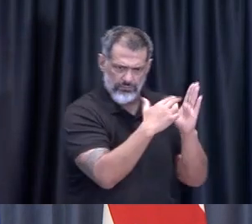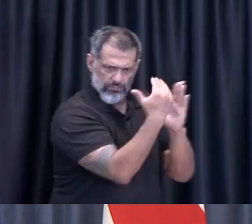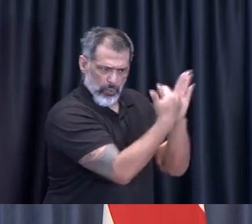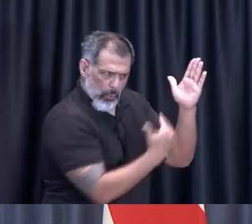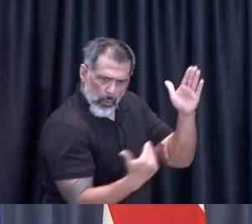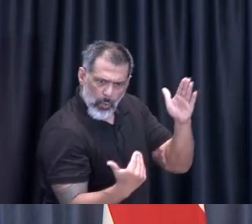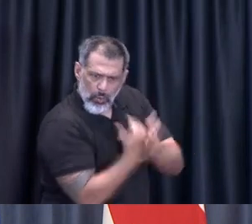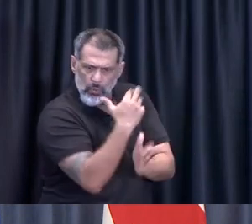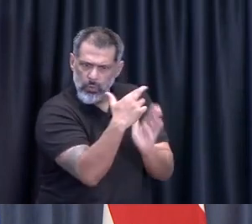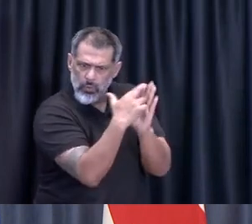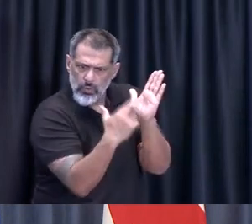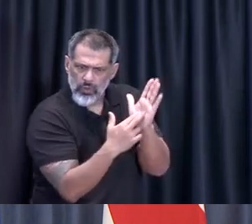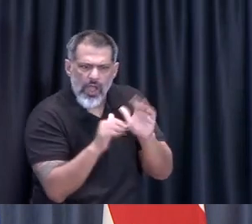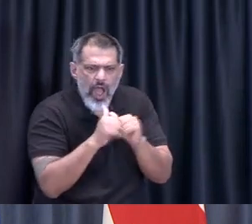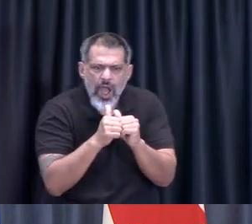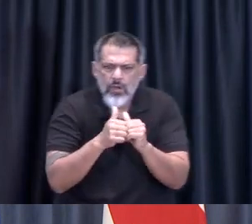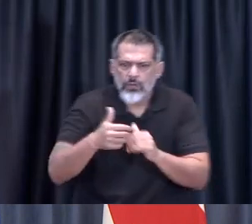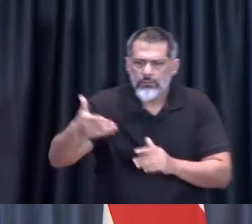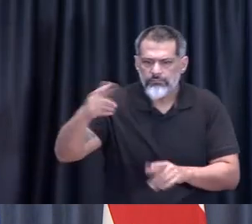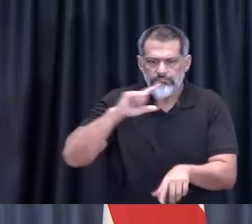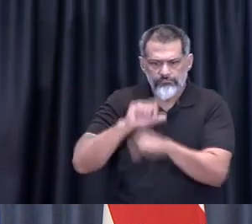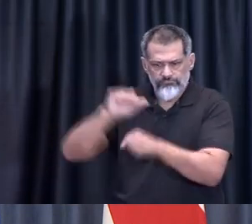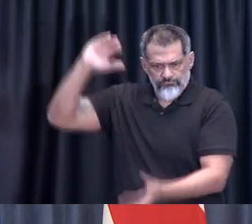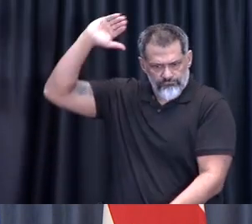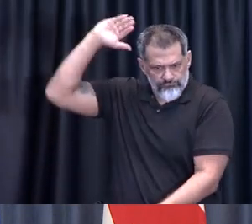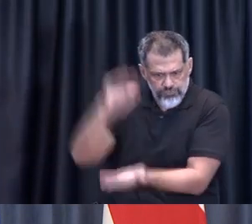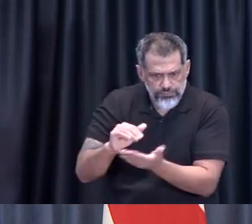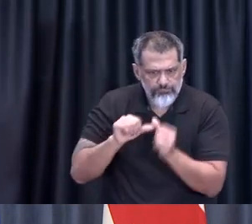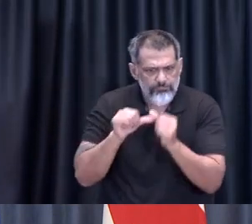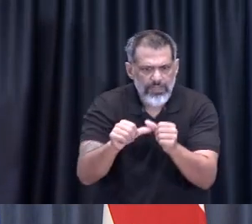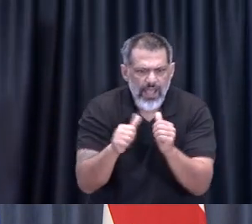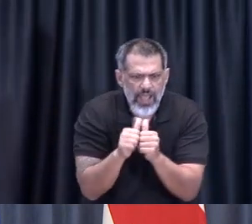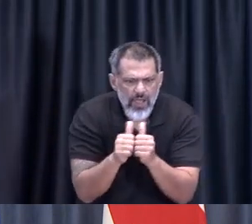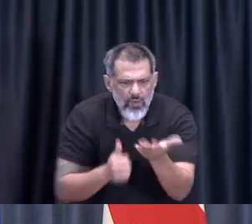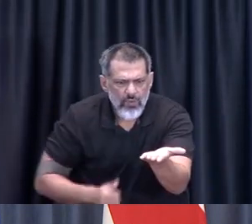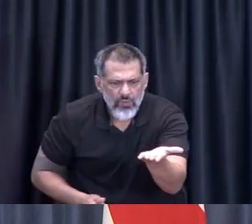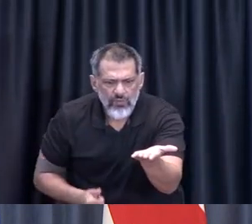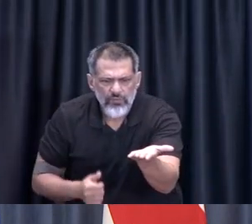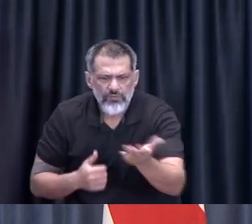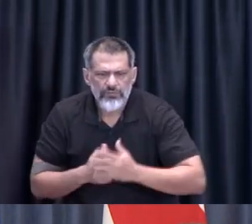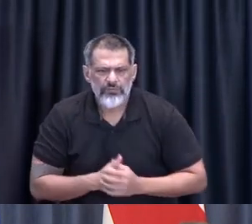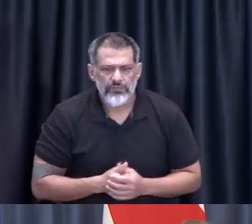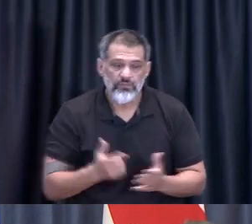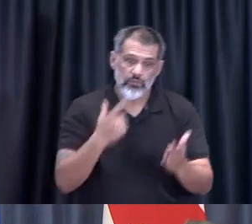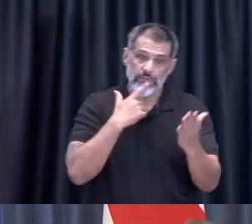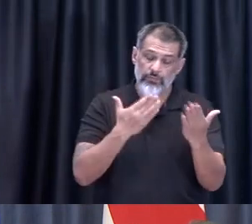wave low. So thanks, David. I would say that at this point in time,